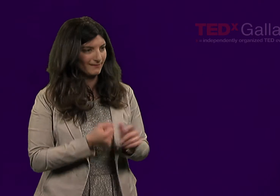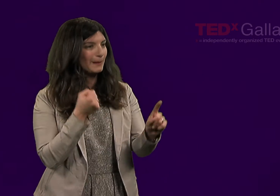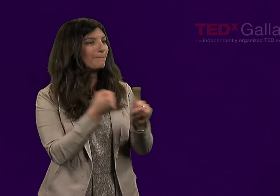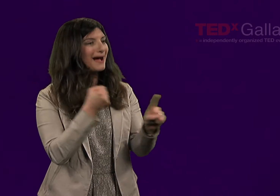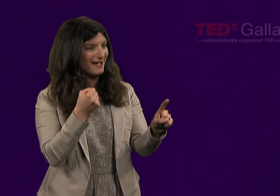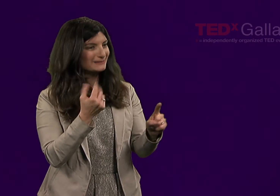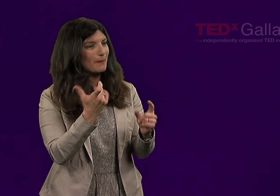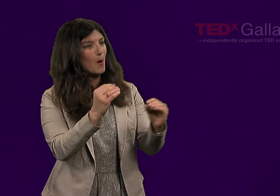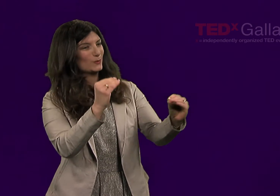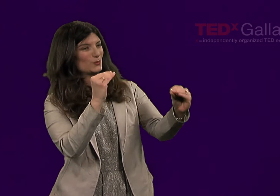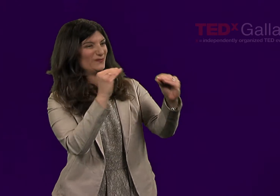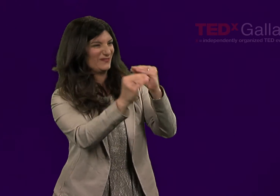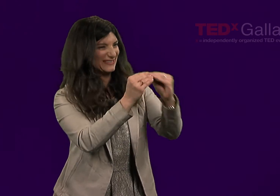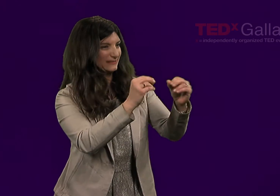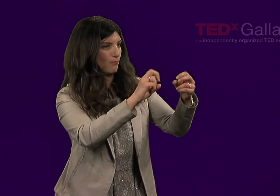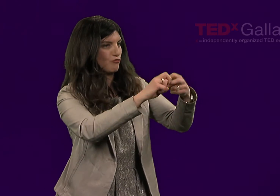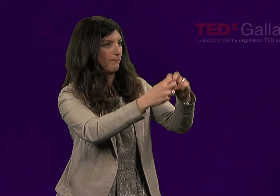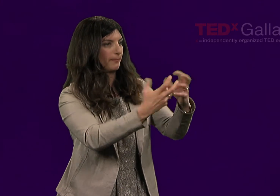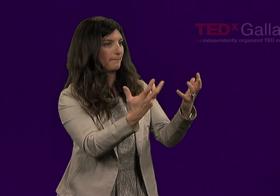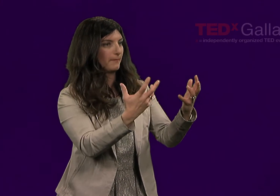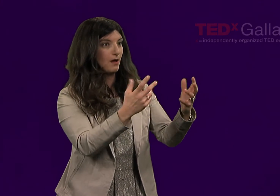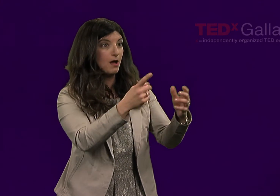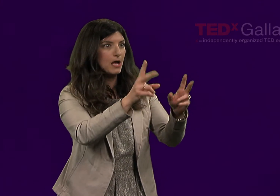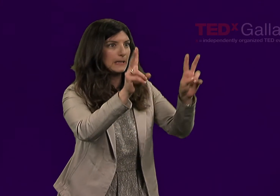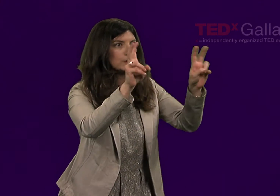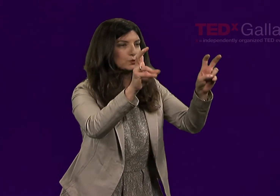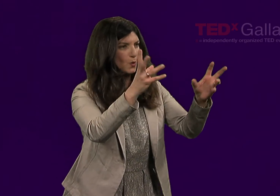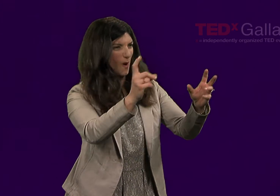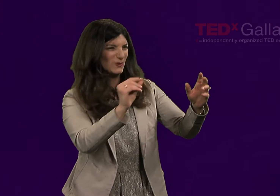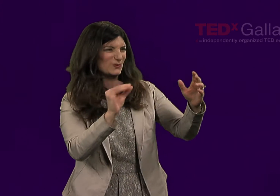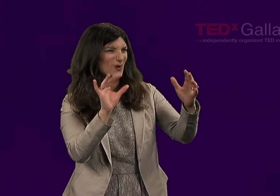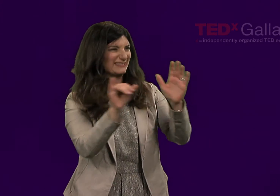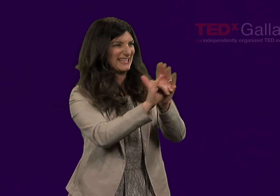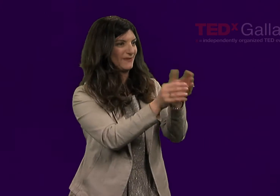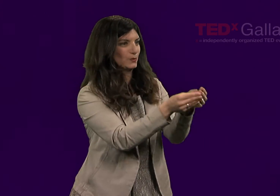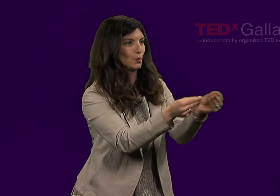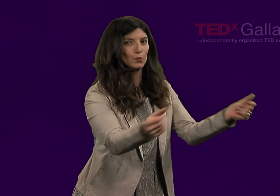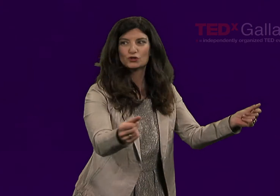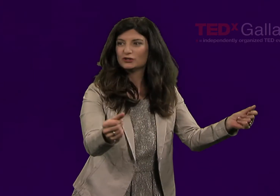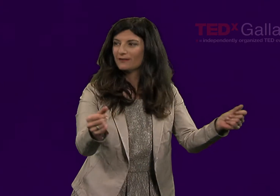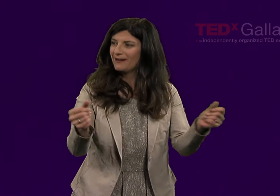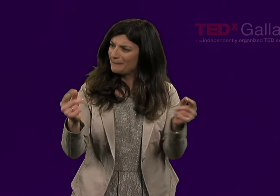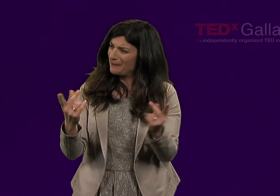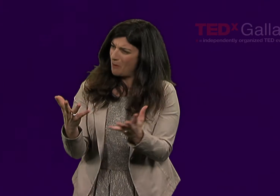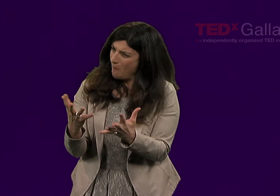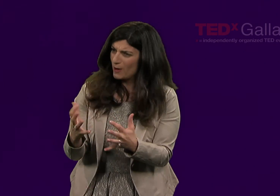Well, oftentimes, it's because we want to make an impact. We want to identify a problem and come up with a solution to fix something.